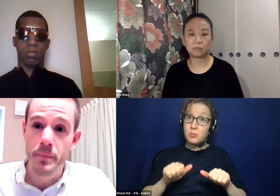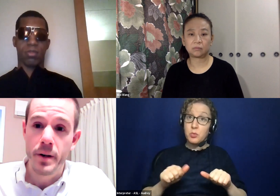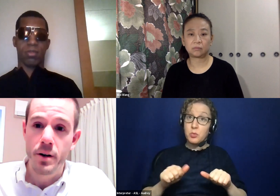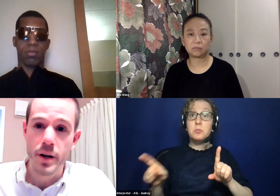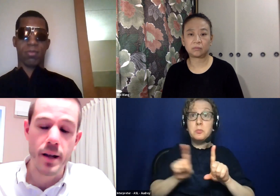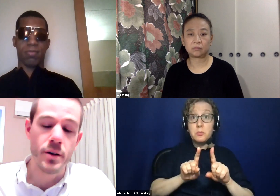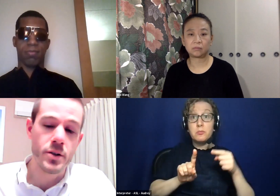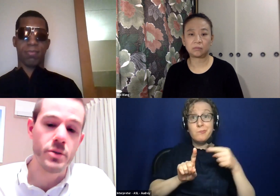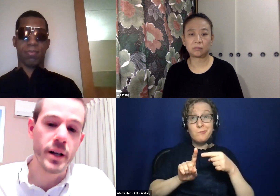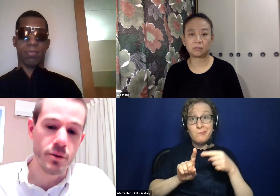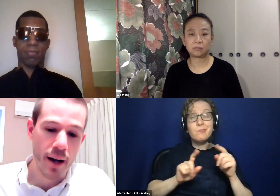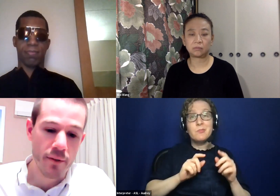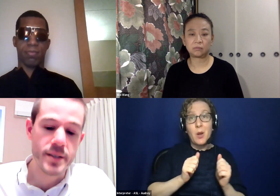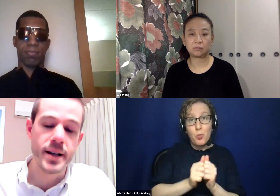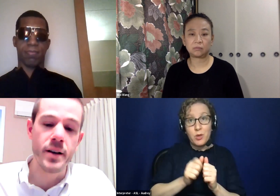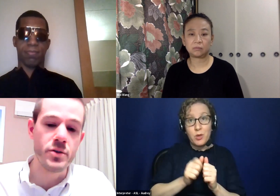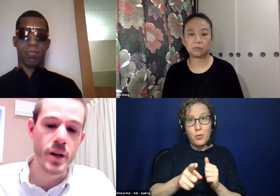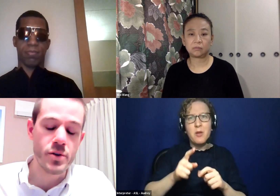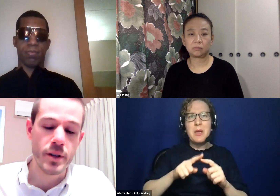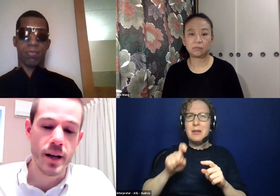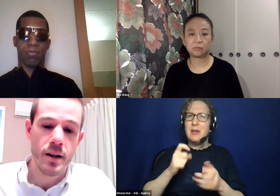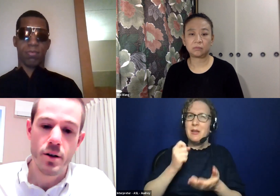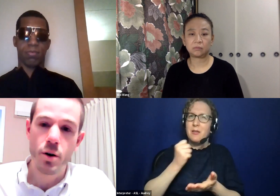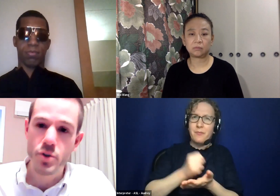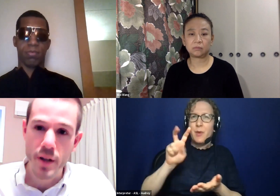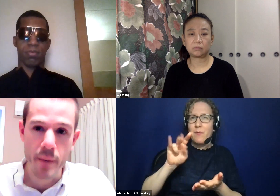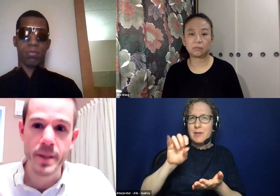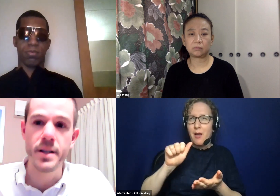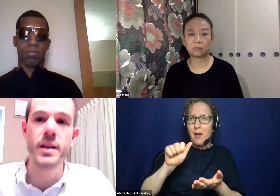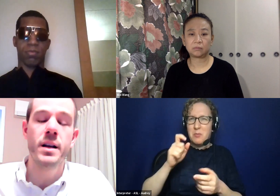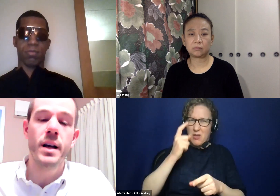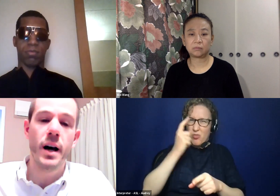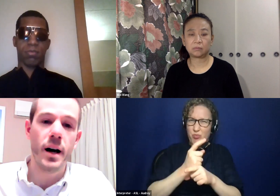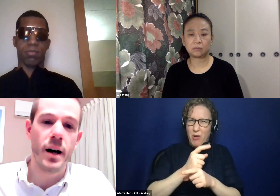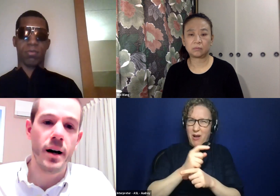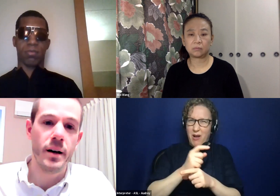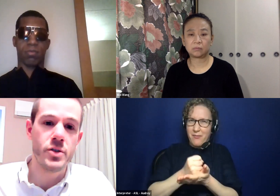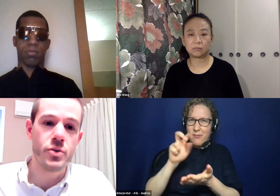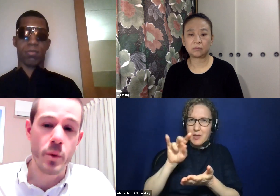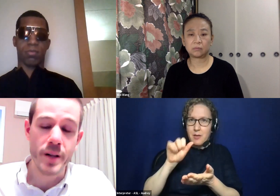visa. You need to look at the right visa. You need to make sure that you go to the Embassy